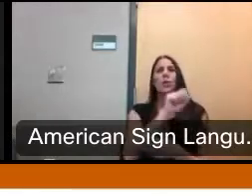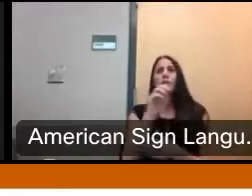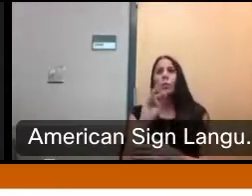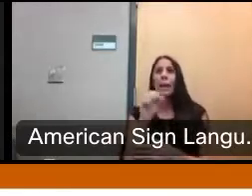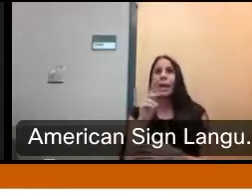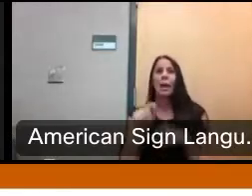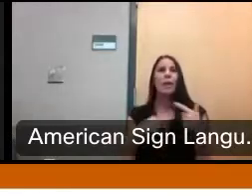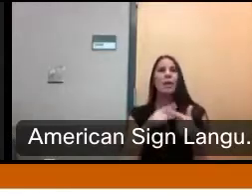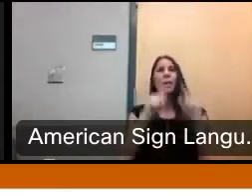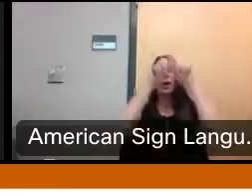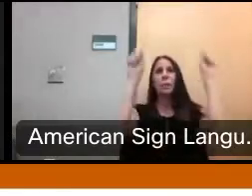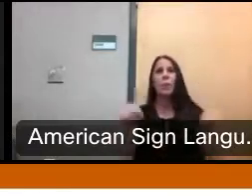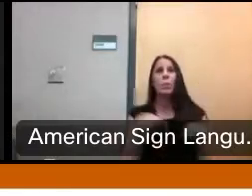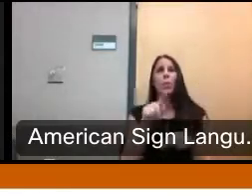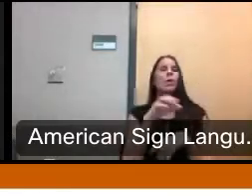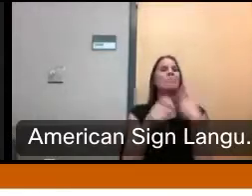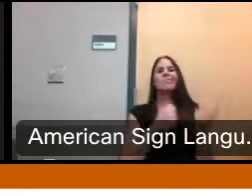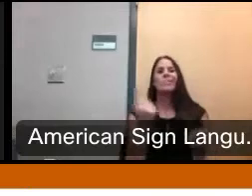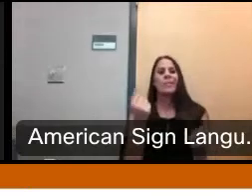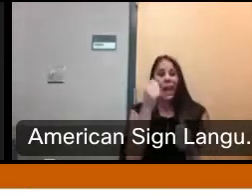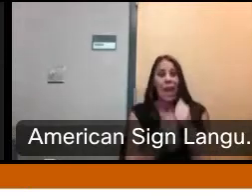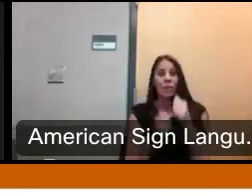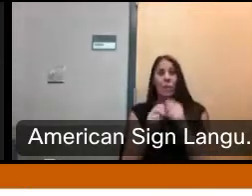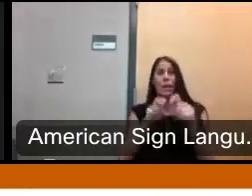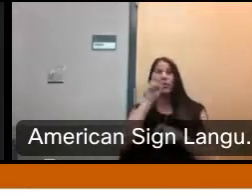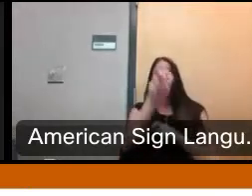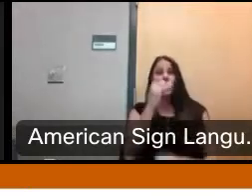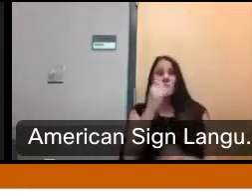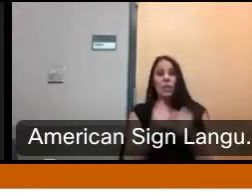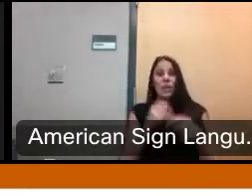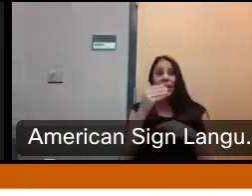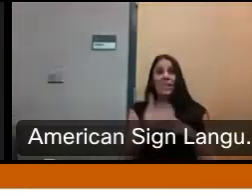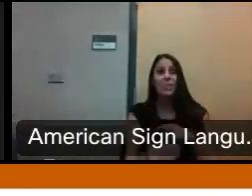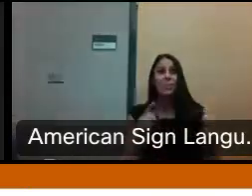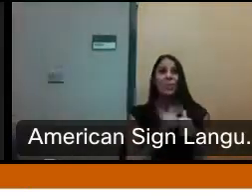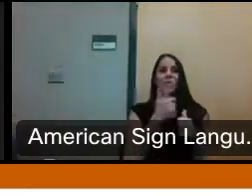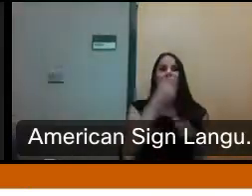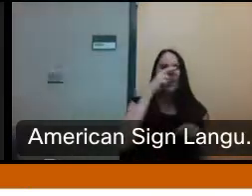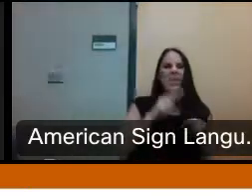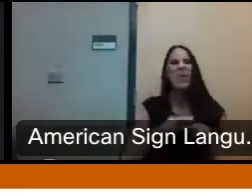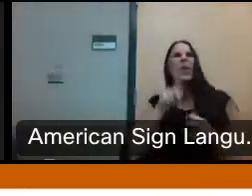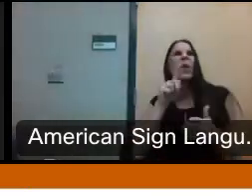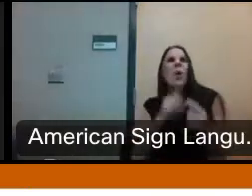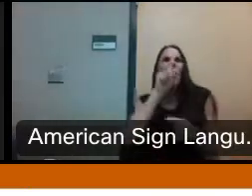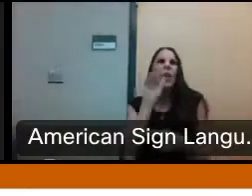TV ads? All those things everyone jumps to the last step 1st, because it's fun. Like, what's it going to look like on Facebook or Instagram or tech talk, or whatever? Like,